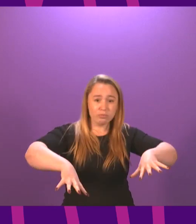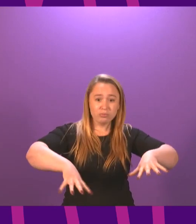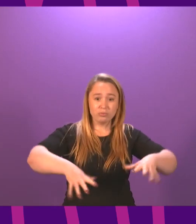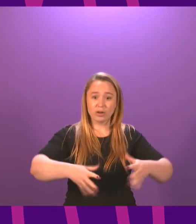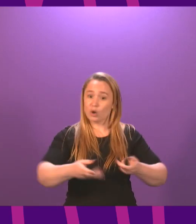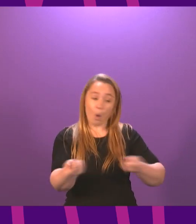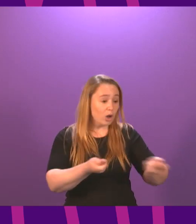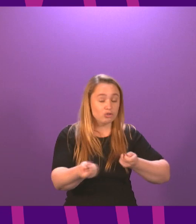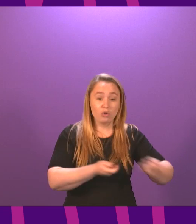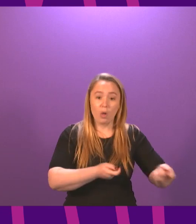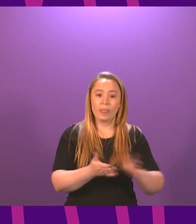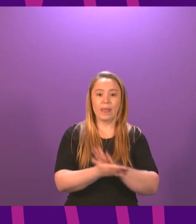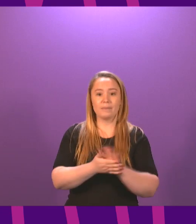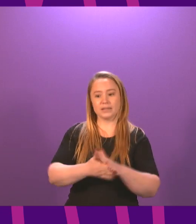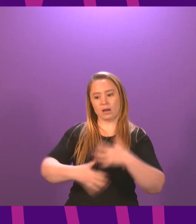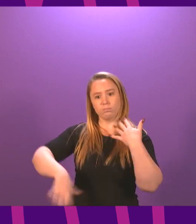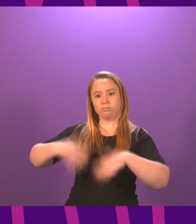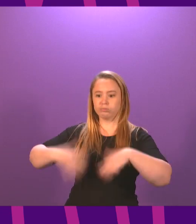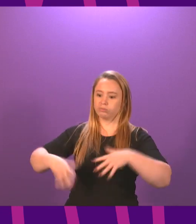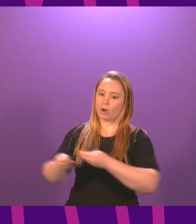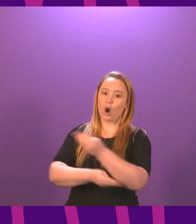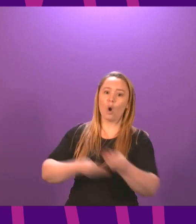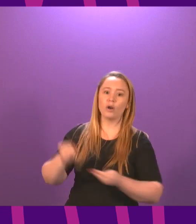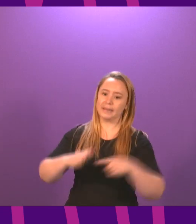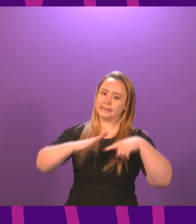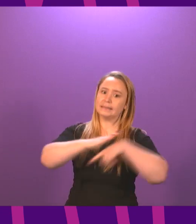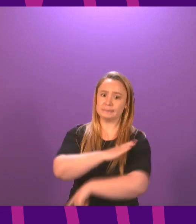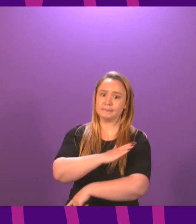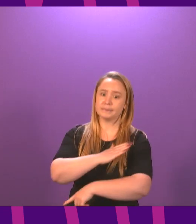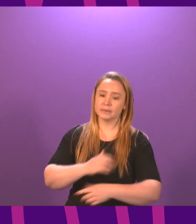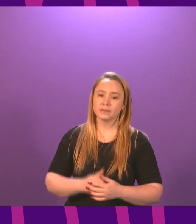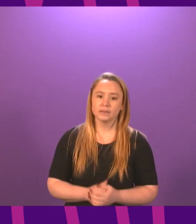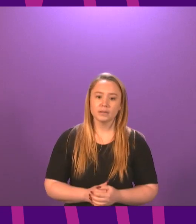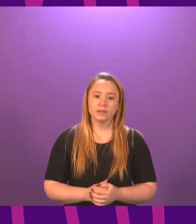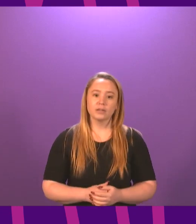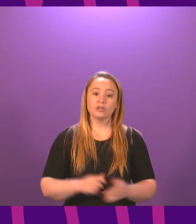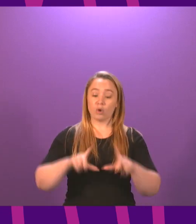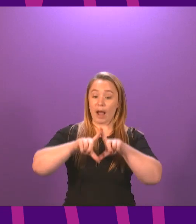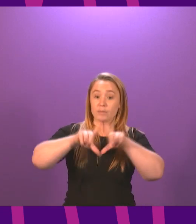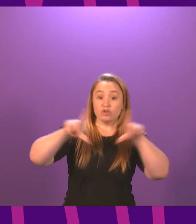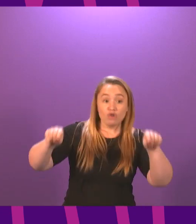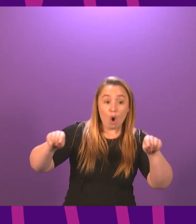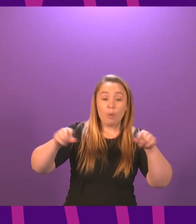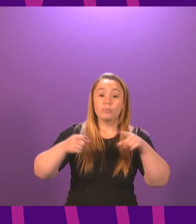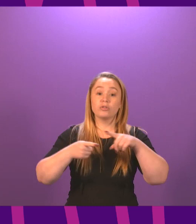the impact on the economy will be longer lasting and much deeper than it would otherwise be.